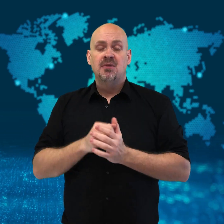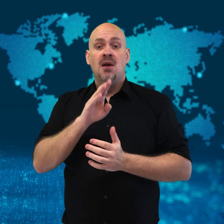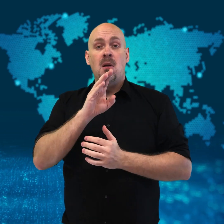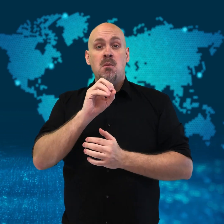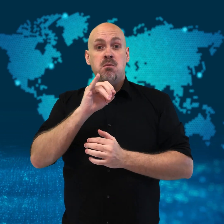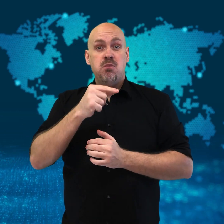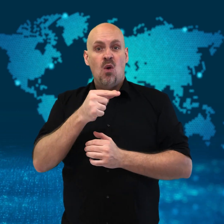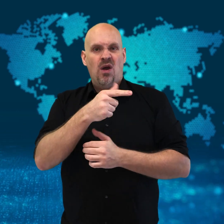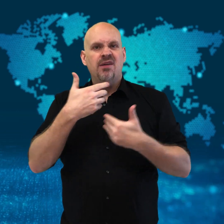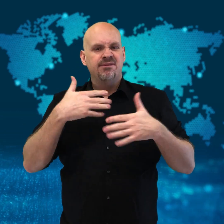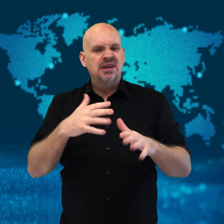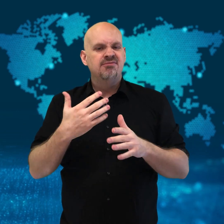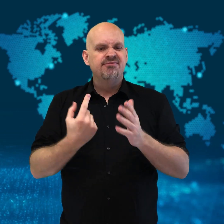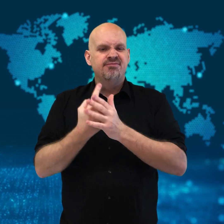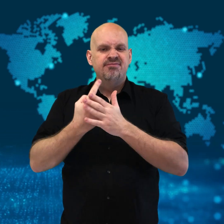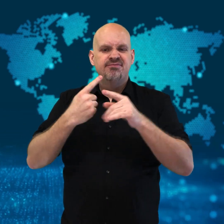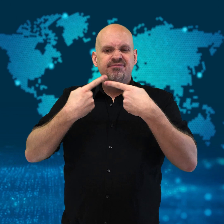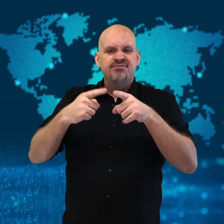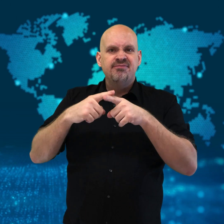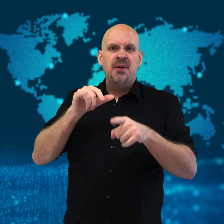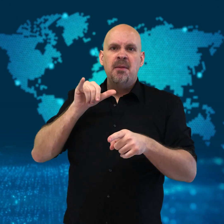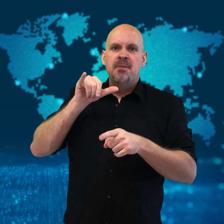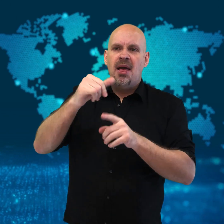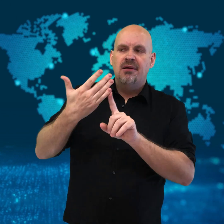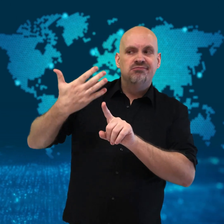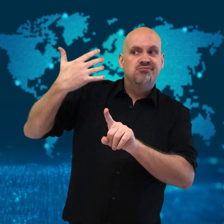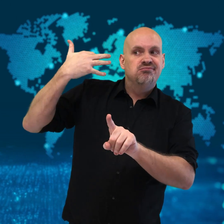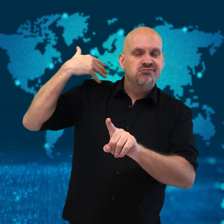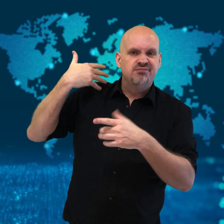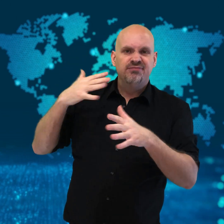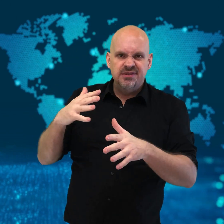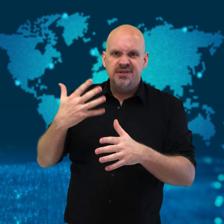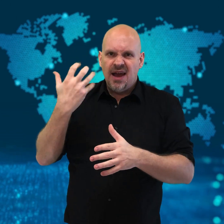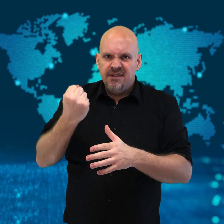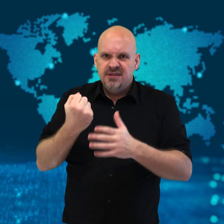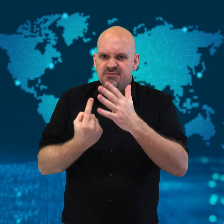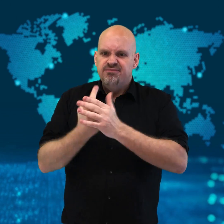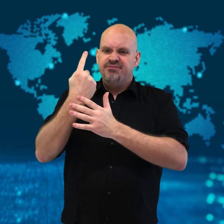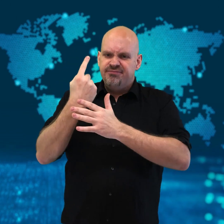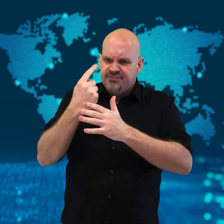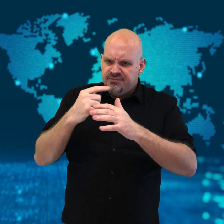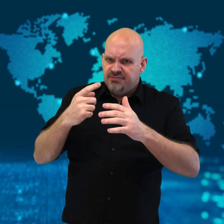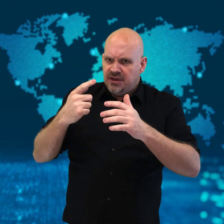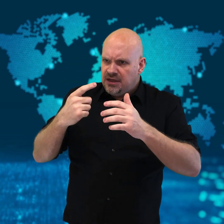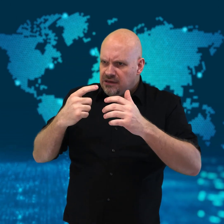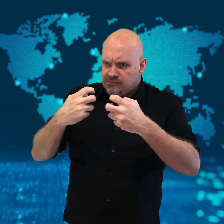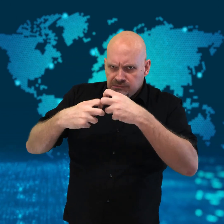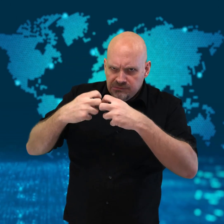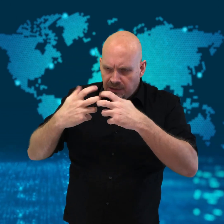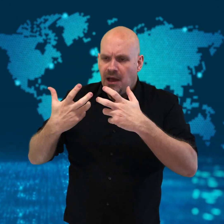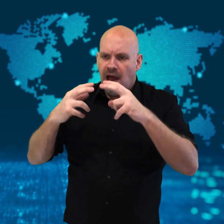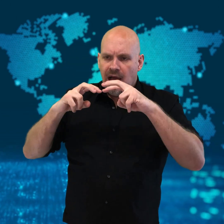Boeing has had other planes that have been investigated